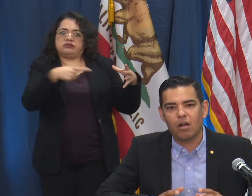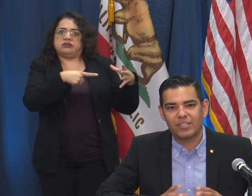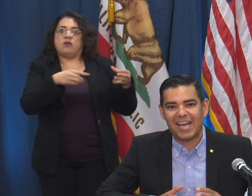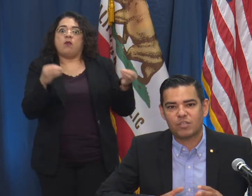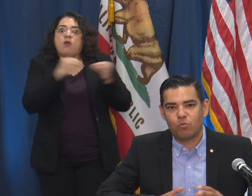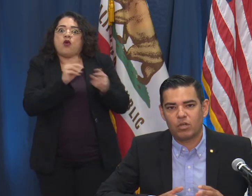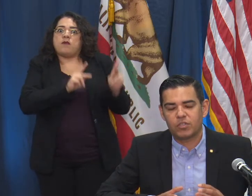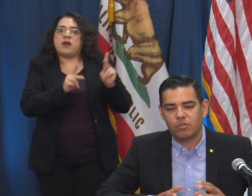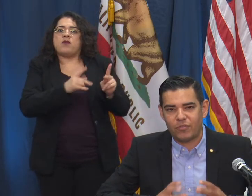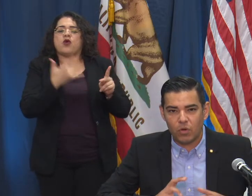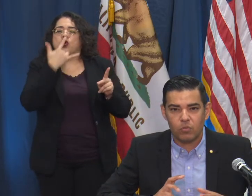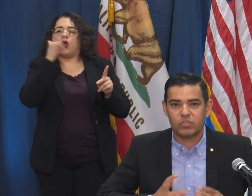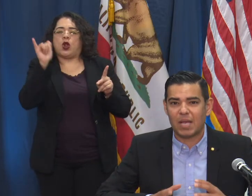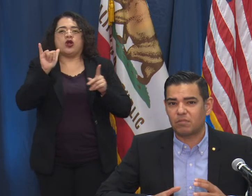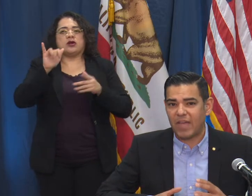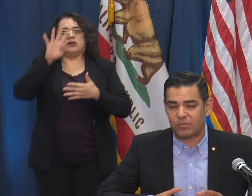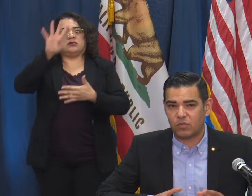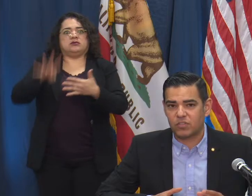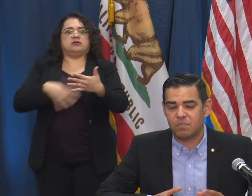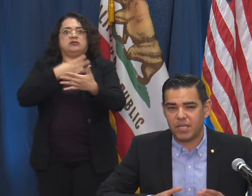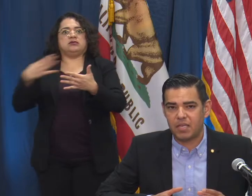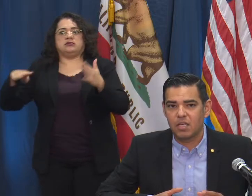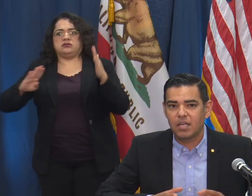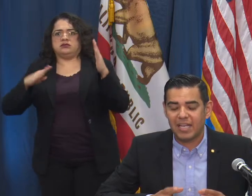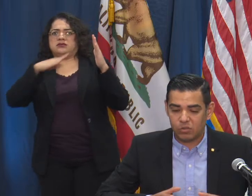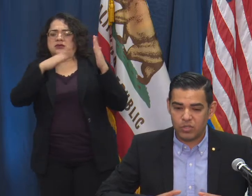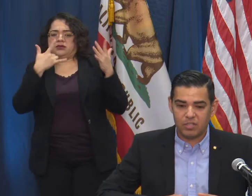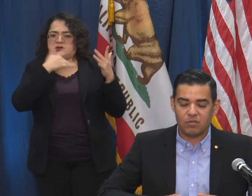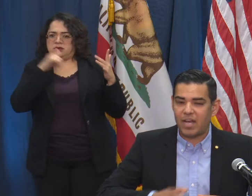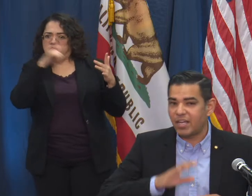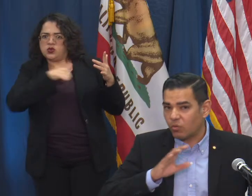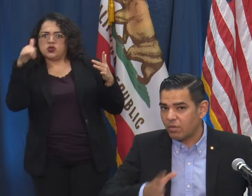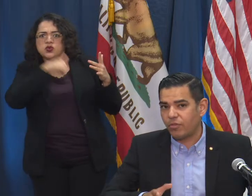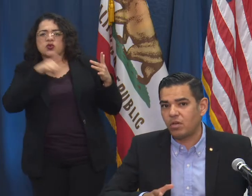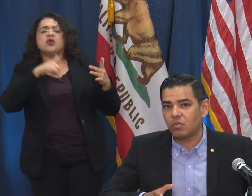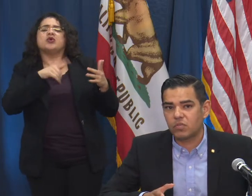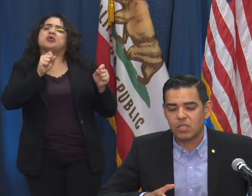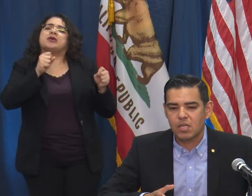dashboard so that those types of factors can be included. I agree with those